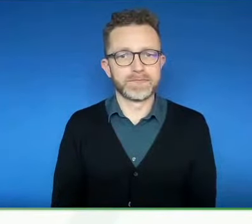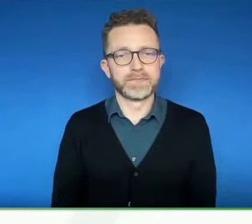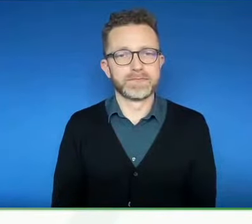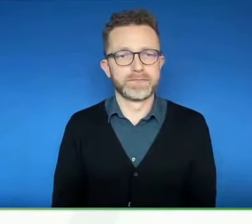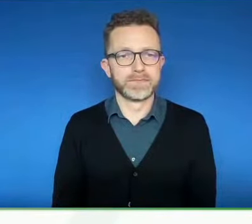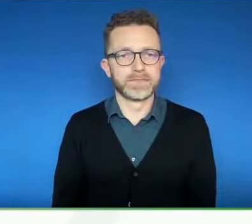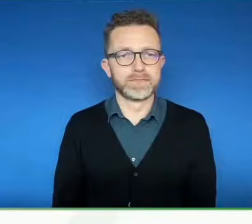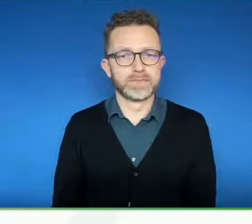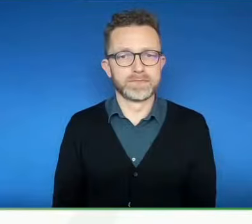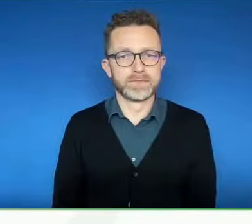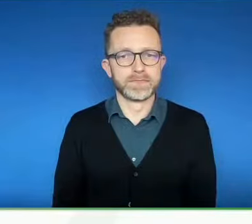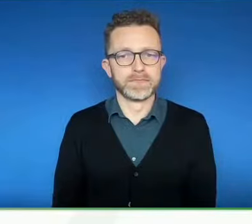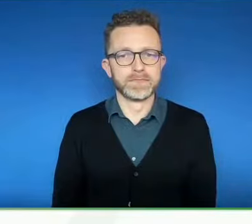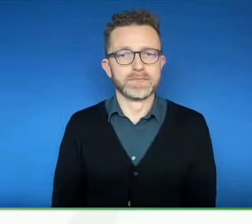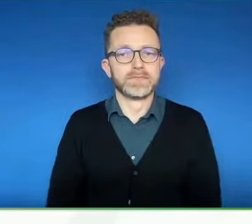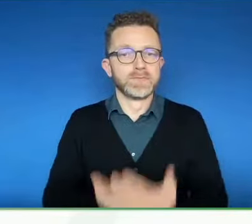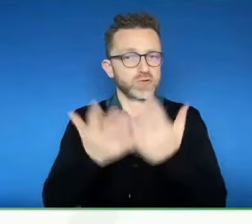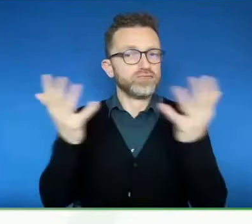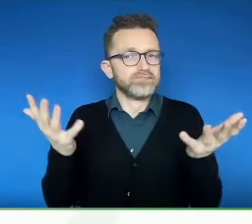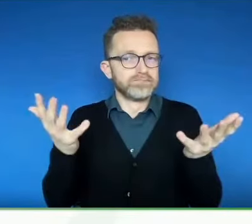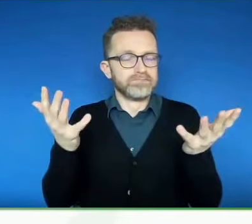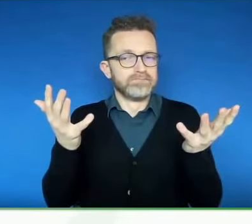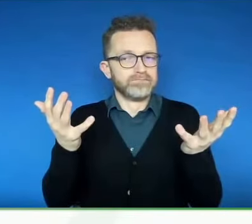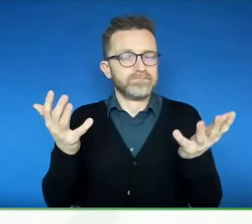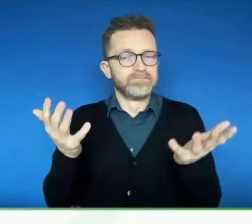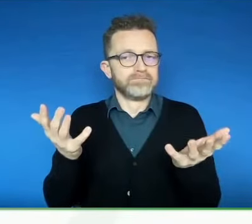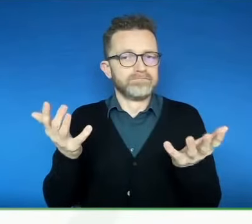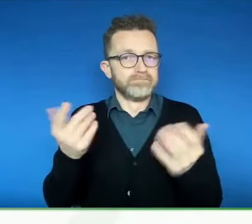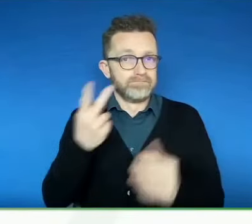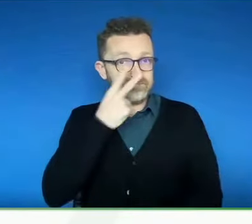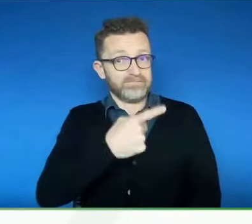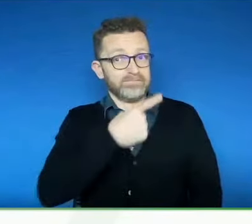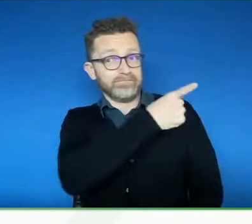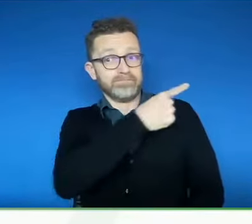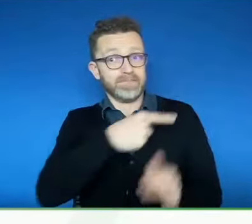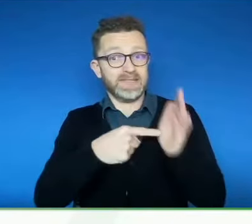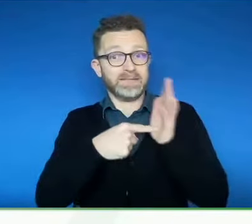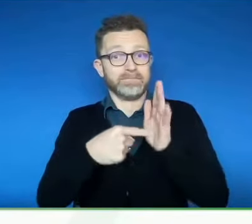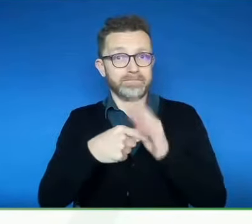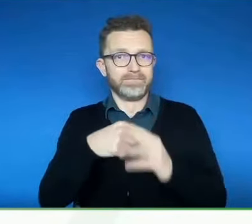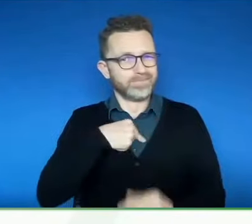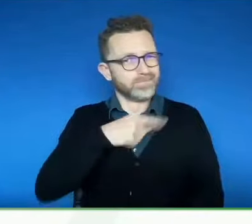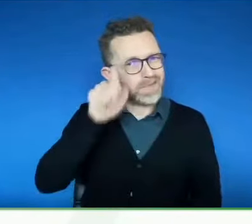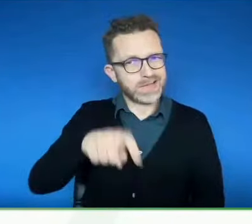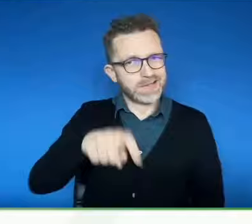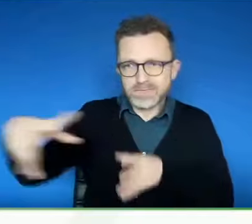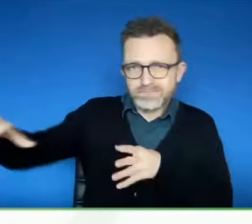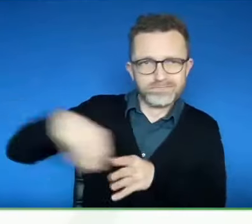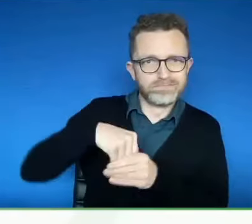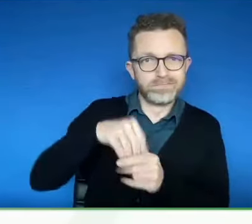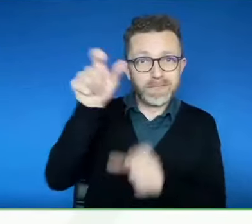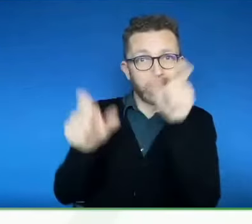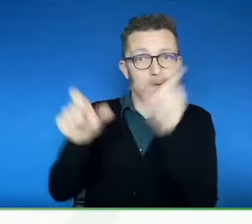process but also service providers as a whole, so it is not us against them, it is a joint effort.